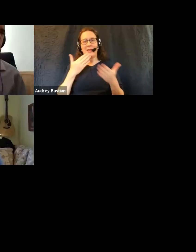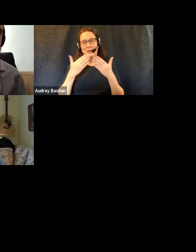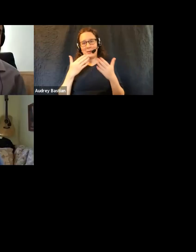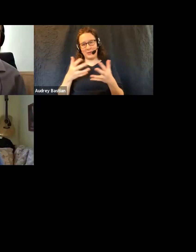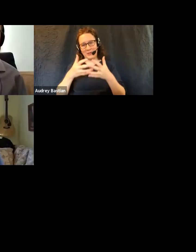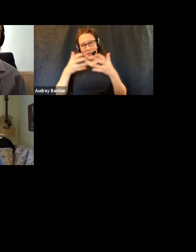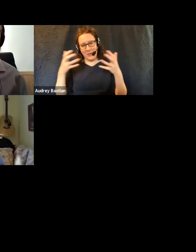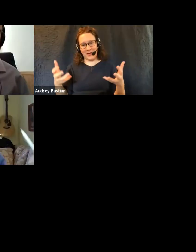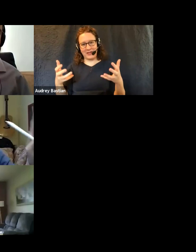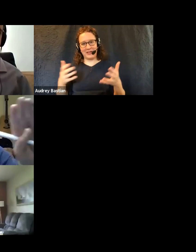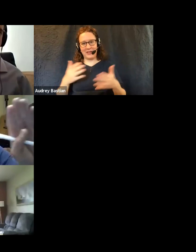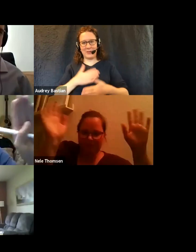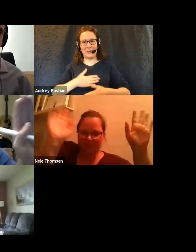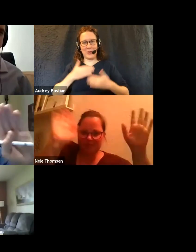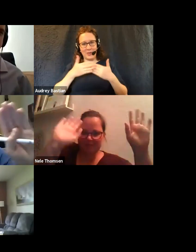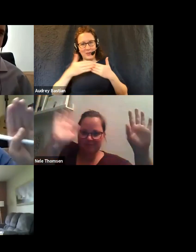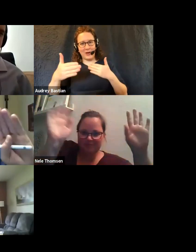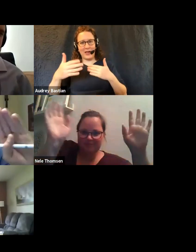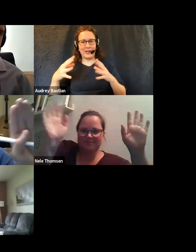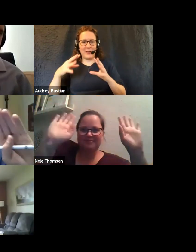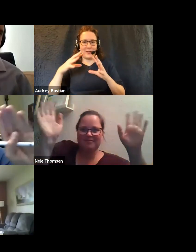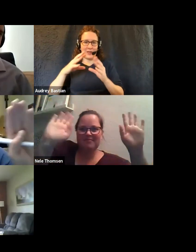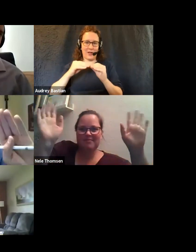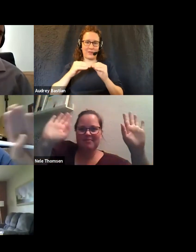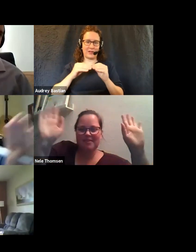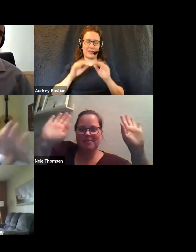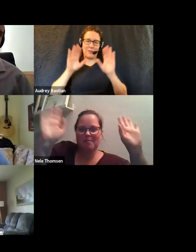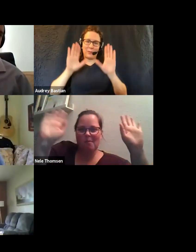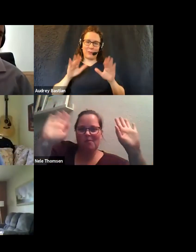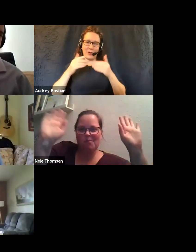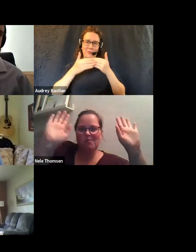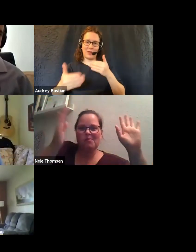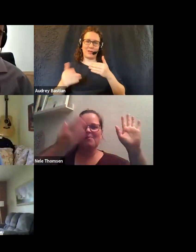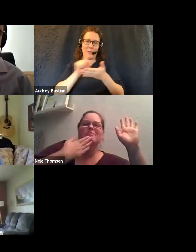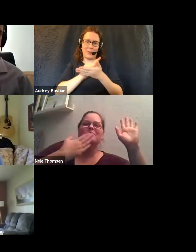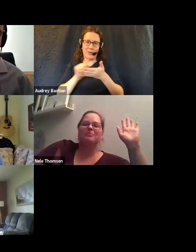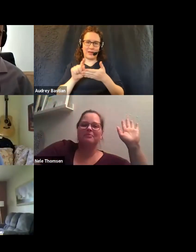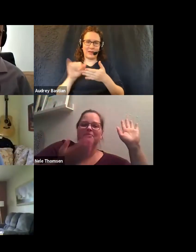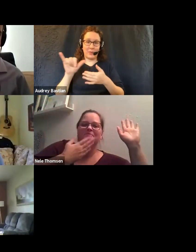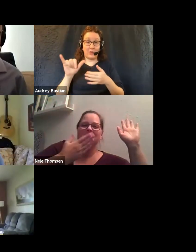the rest of the conference and have a great rest of your week as well. Bye!